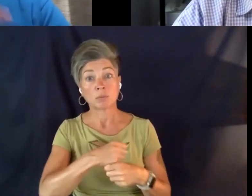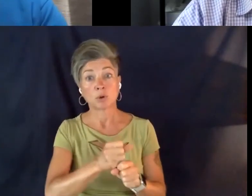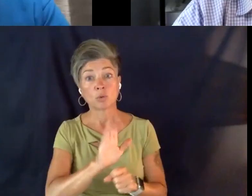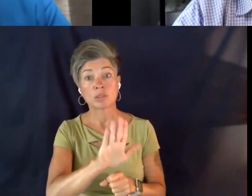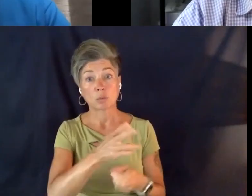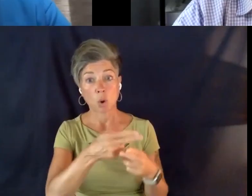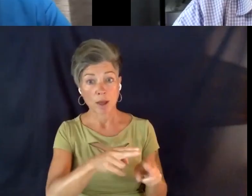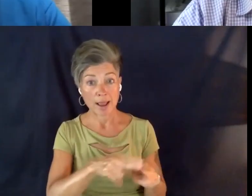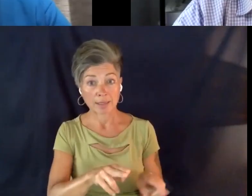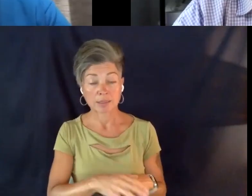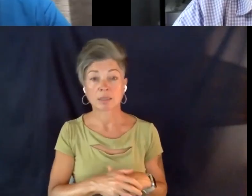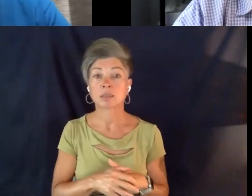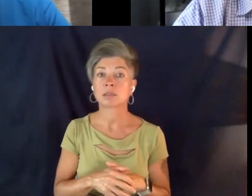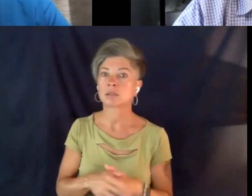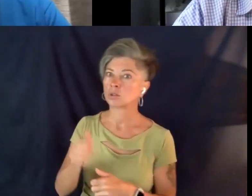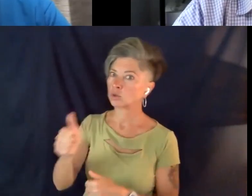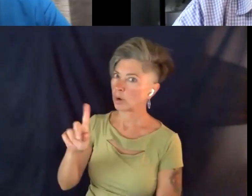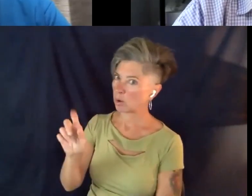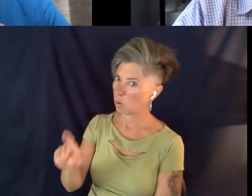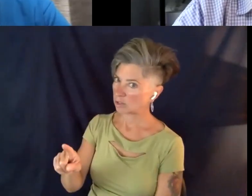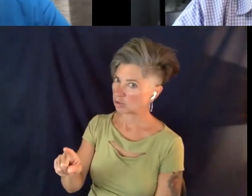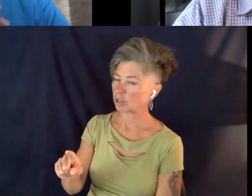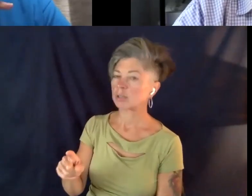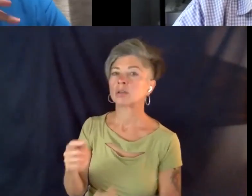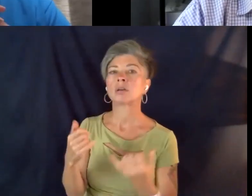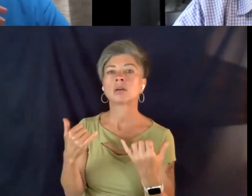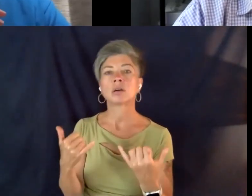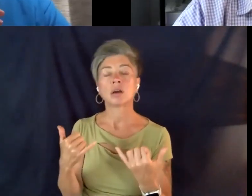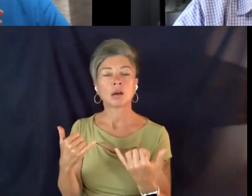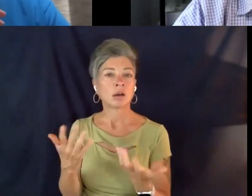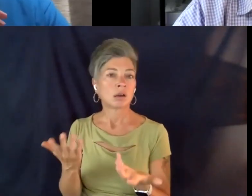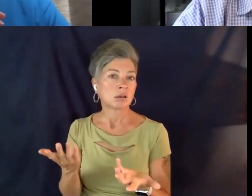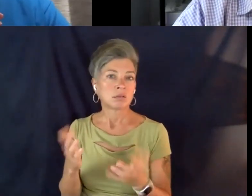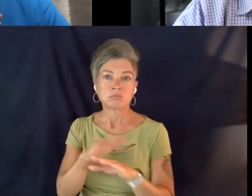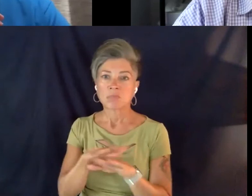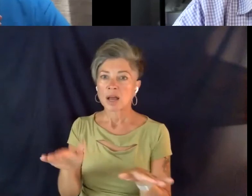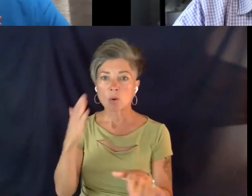So at this point in time, I would say there is, I don't know of any research that is looking